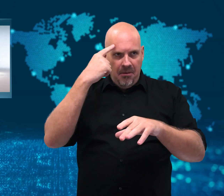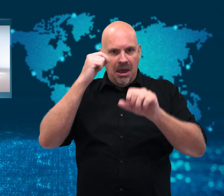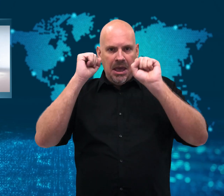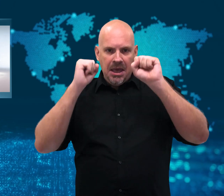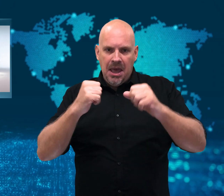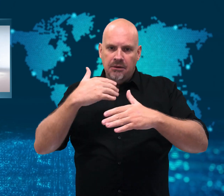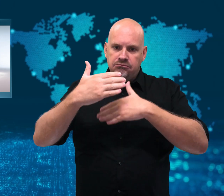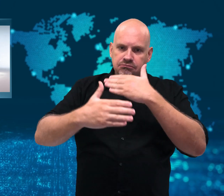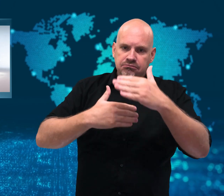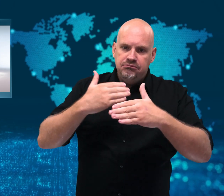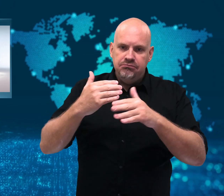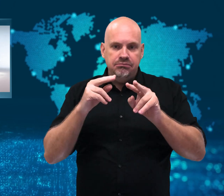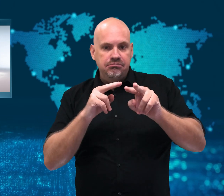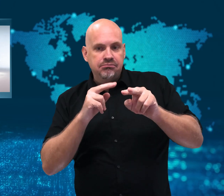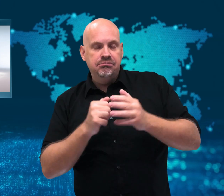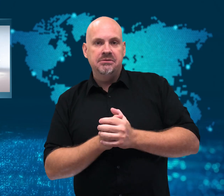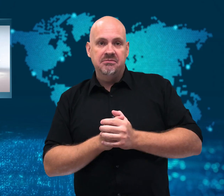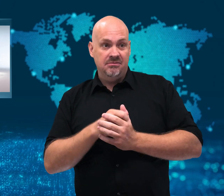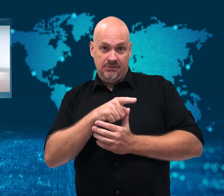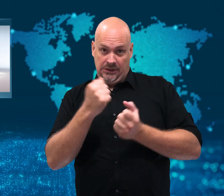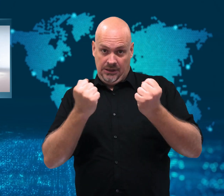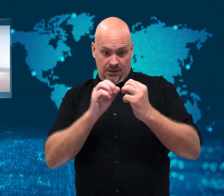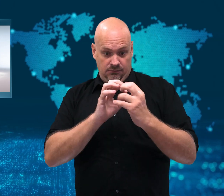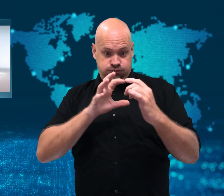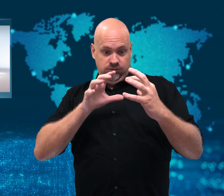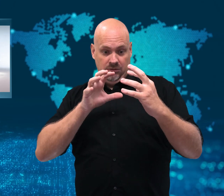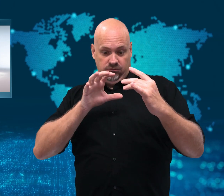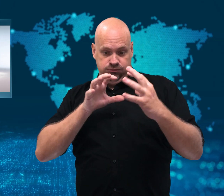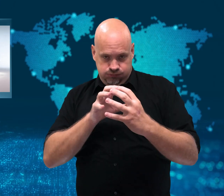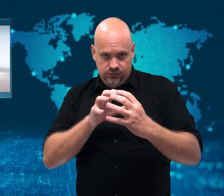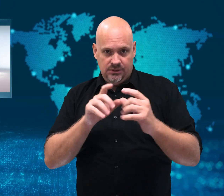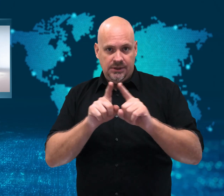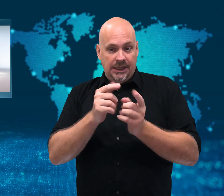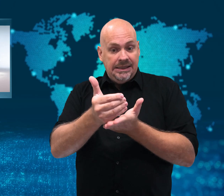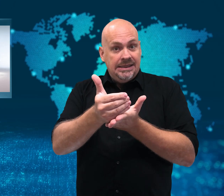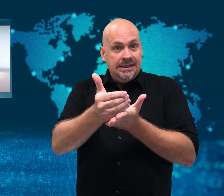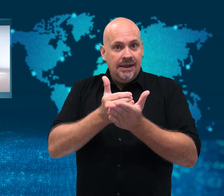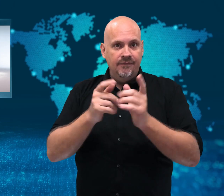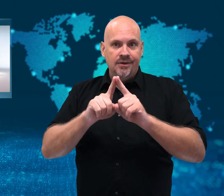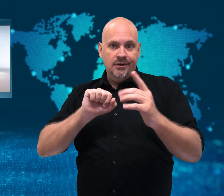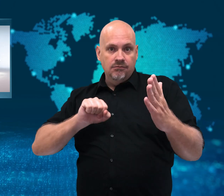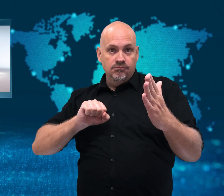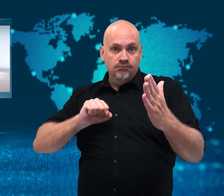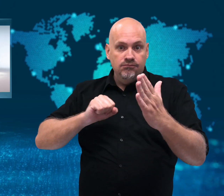It's also not clear whether a length-changing car